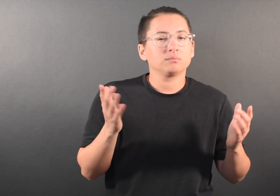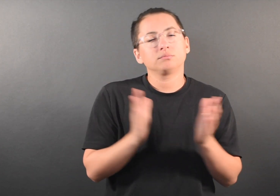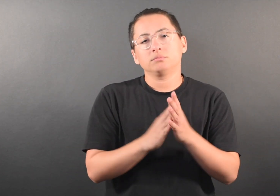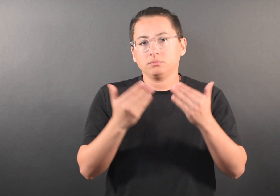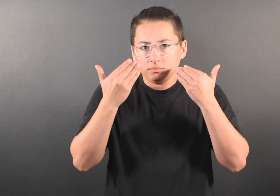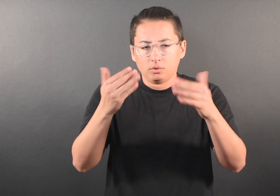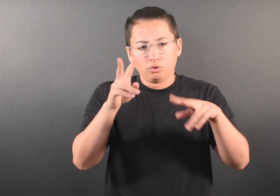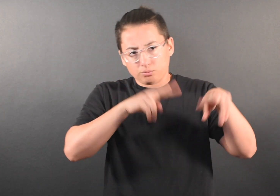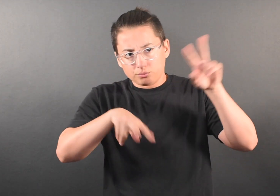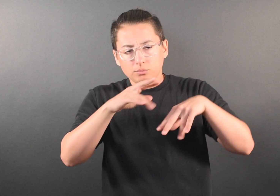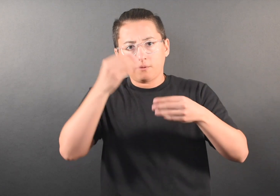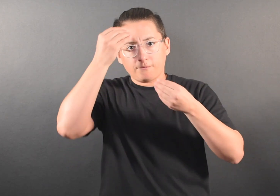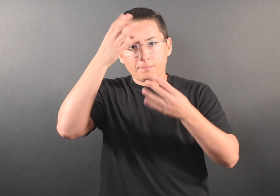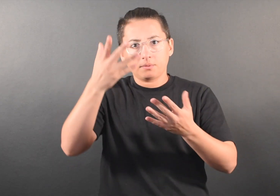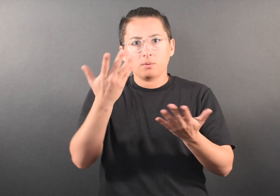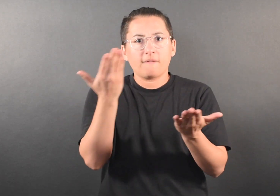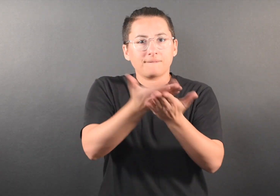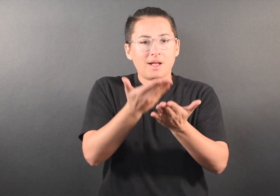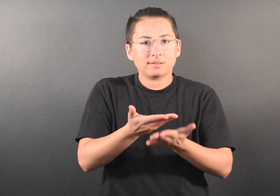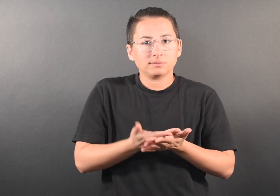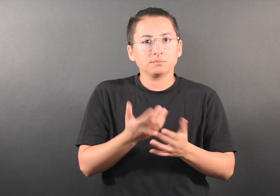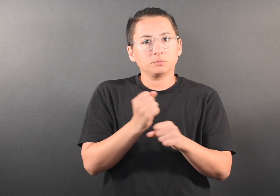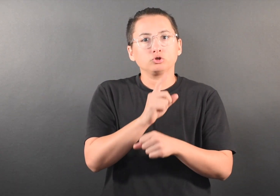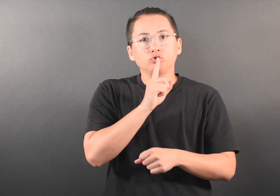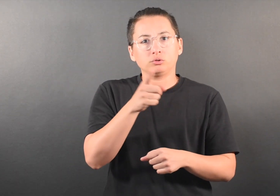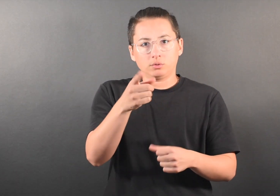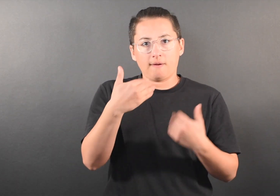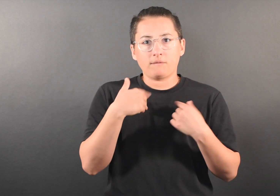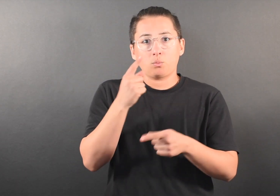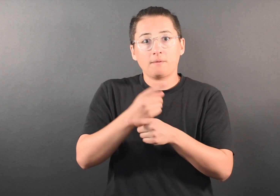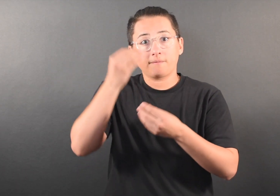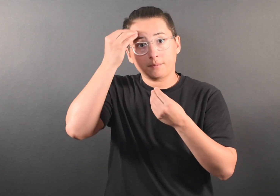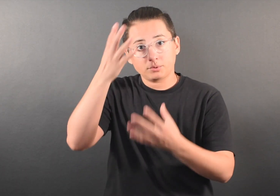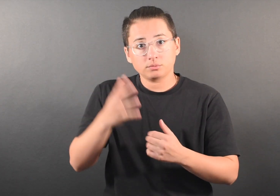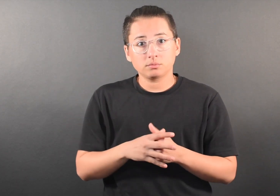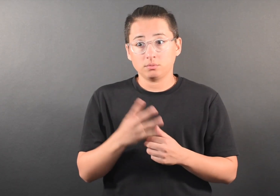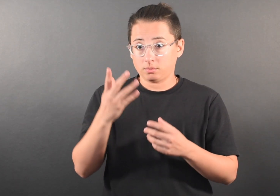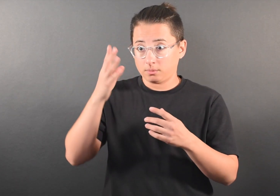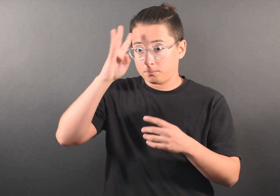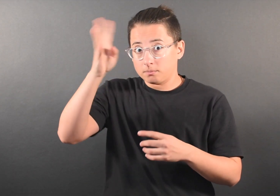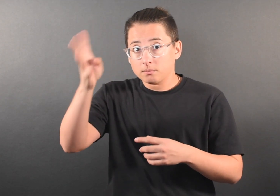Let's set the record straight on circulating myths about the COVID-19 vaccine.